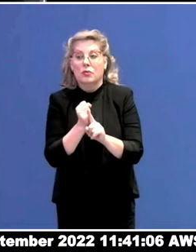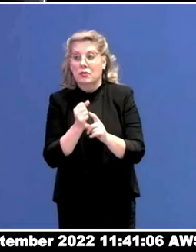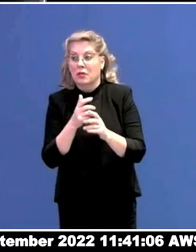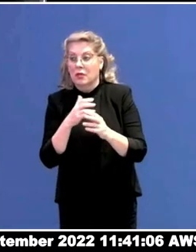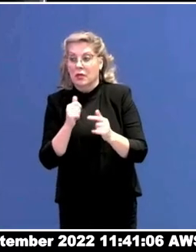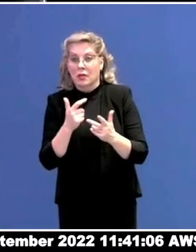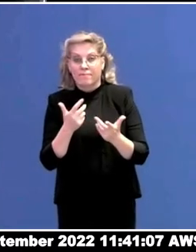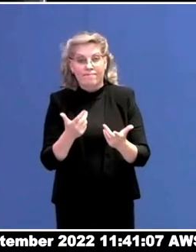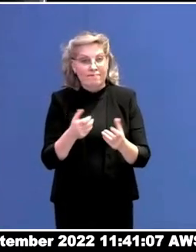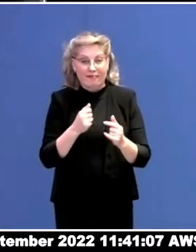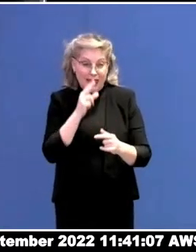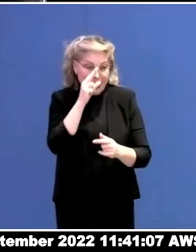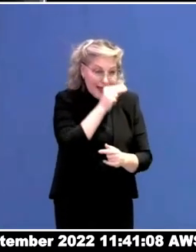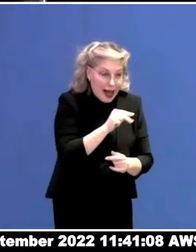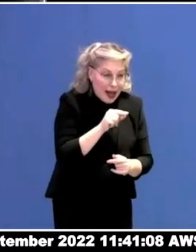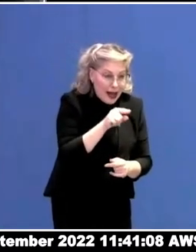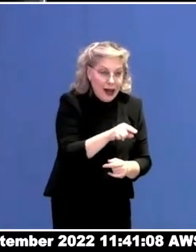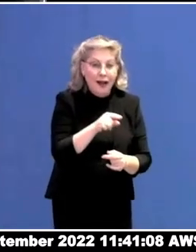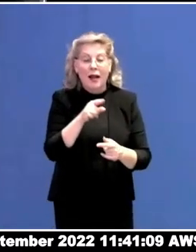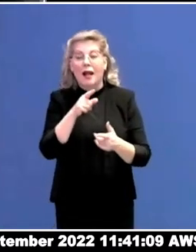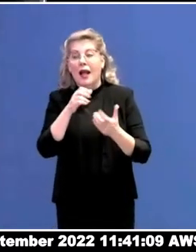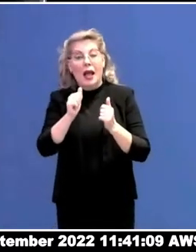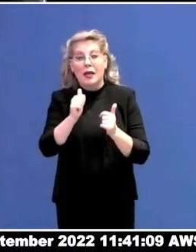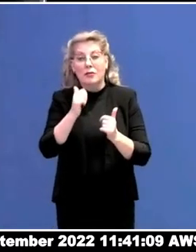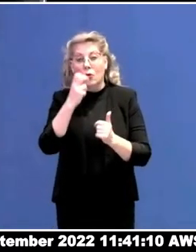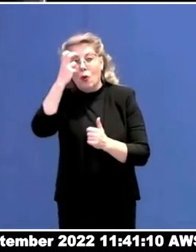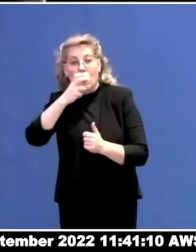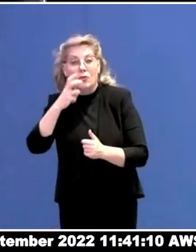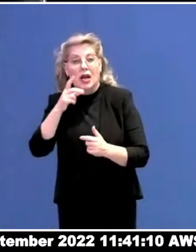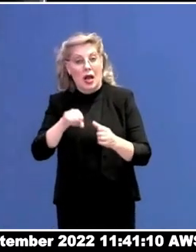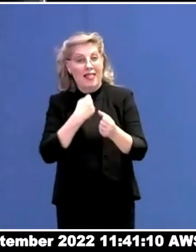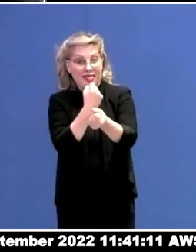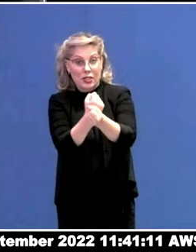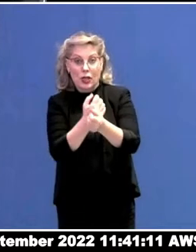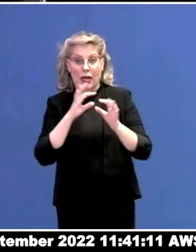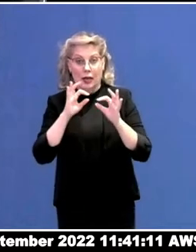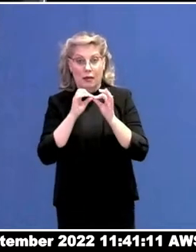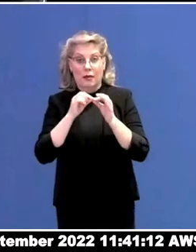Banksia Hill has - was established in 1997. There has been 10,000 people that have gone through there.